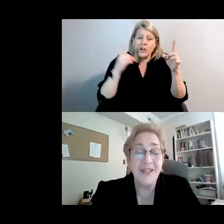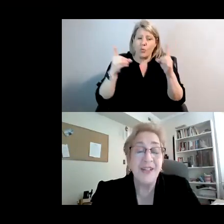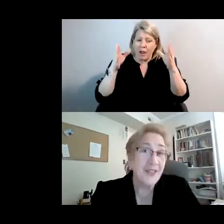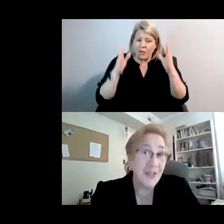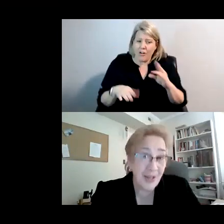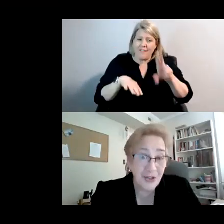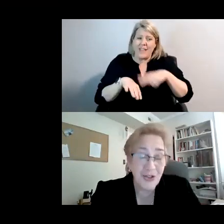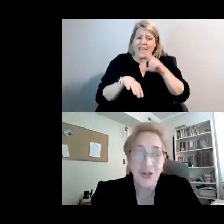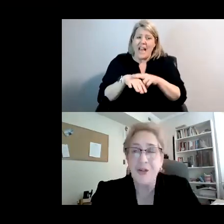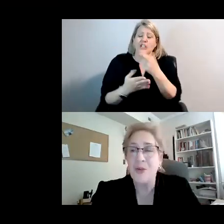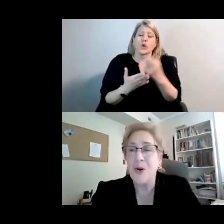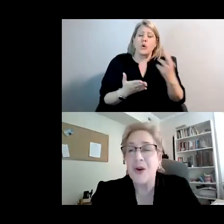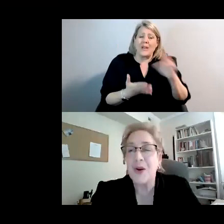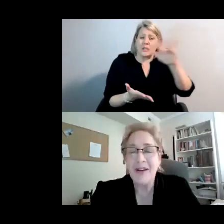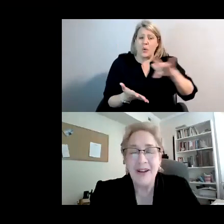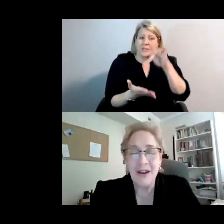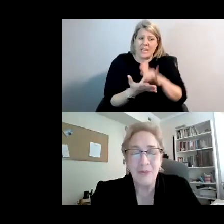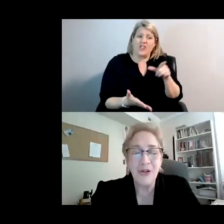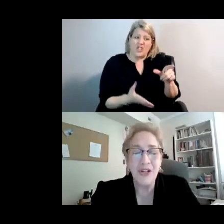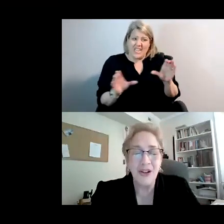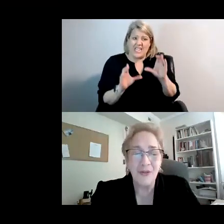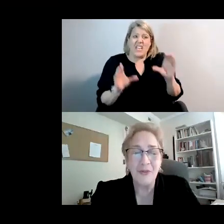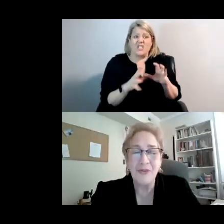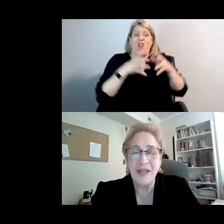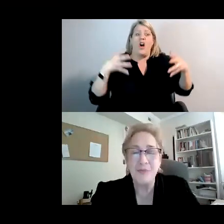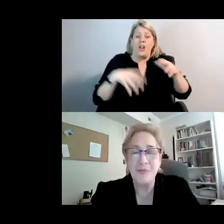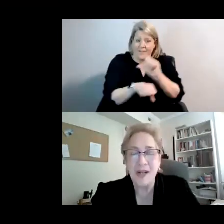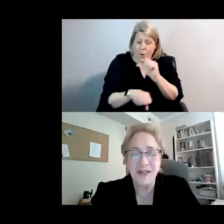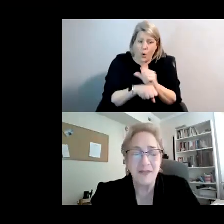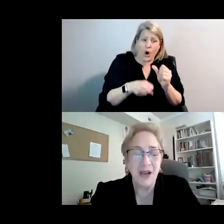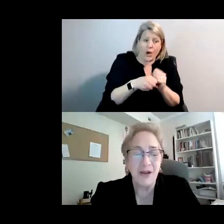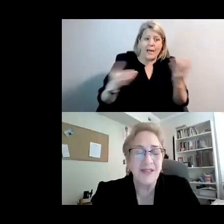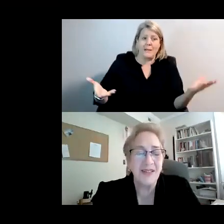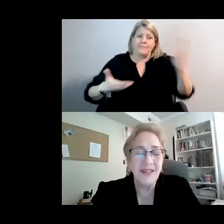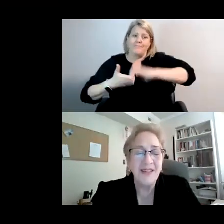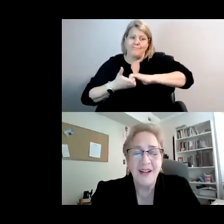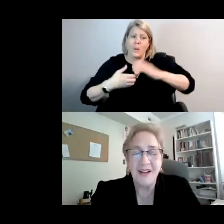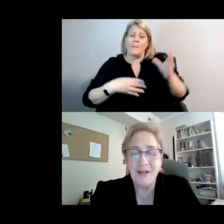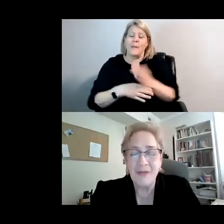and does the lion's share of the work bridging over between practice and policy